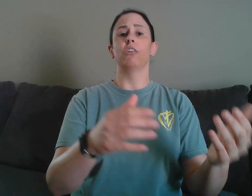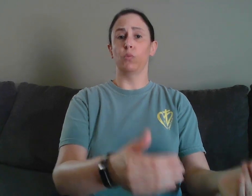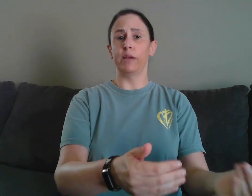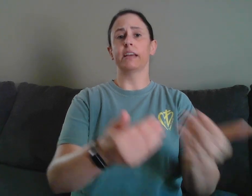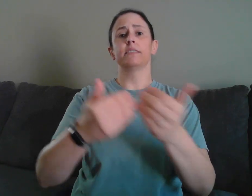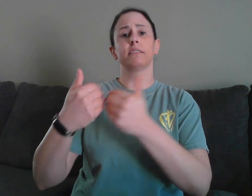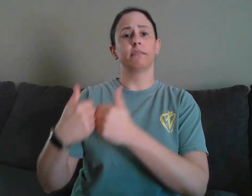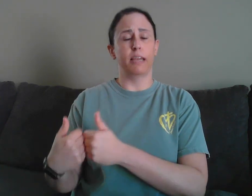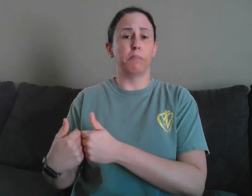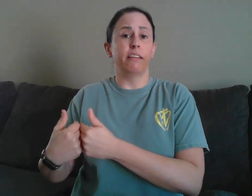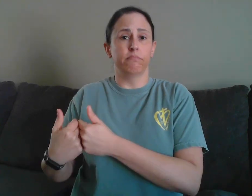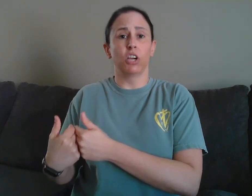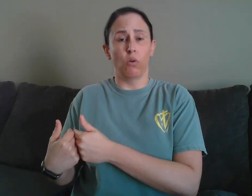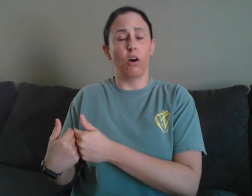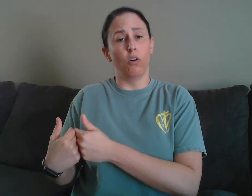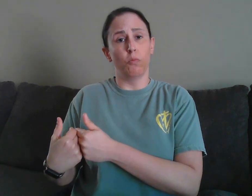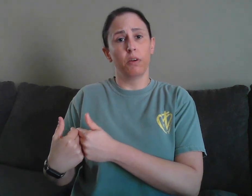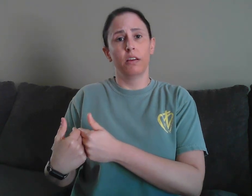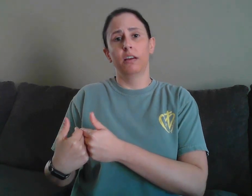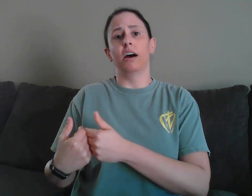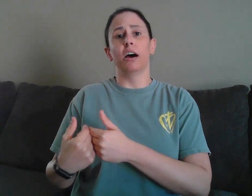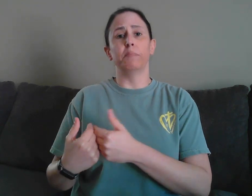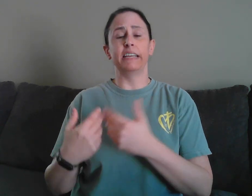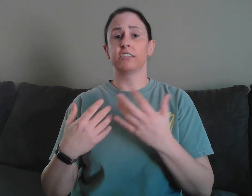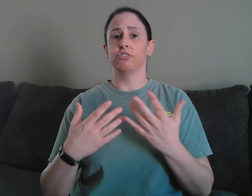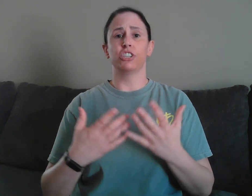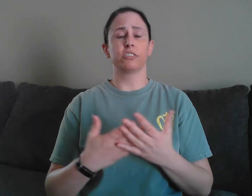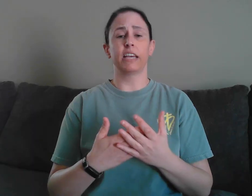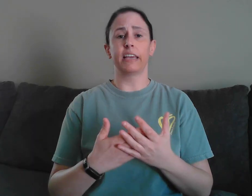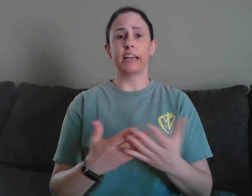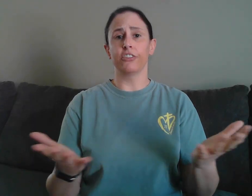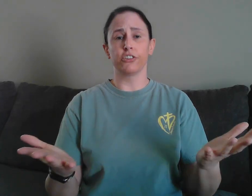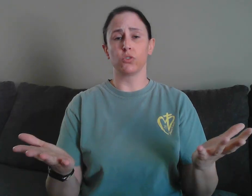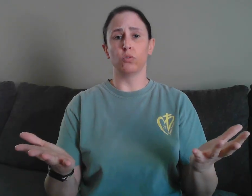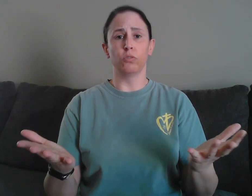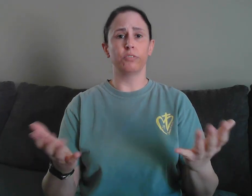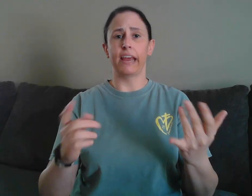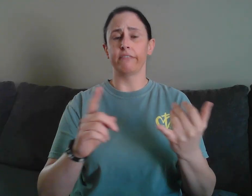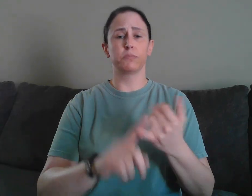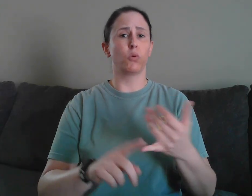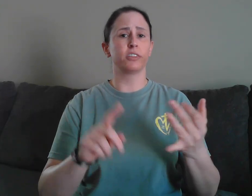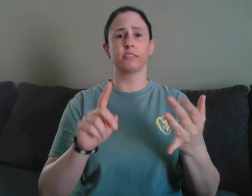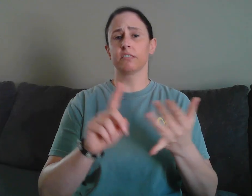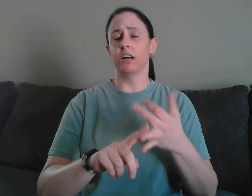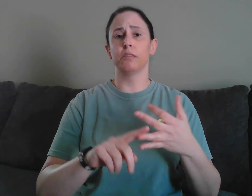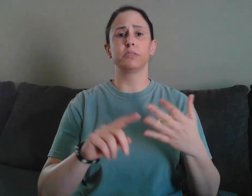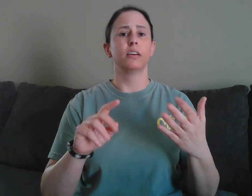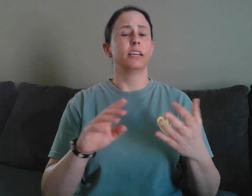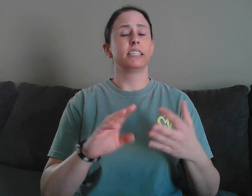on the weekends they might go home. Um it's just like any other school. They have sports clubs,